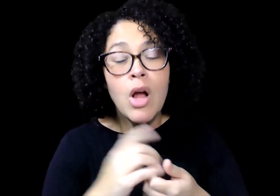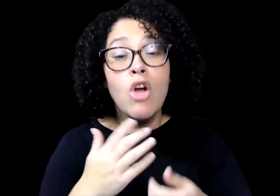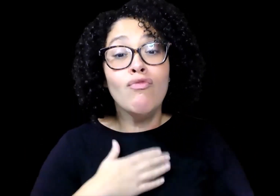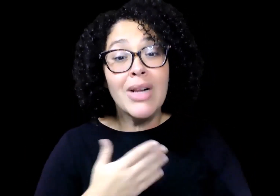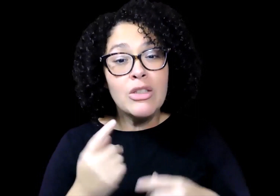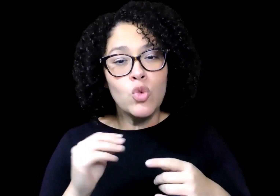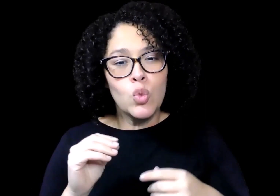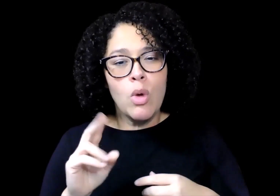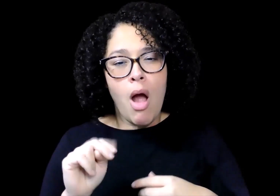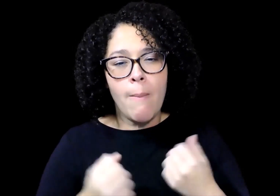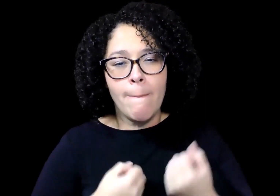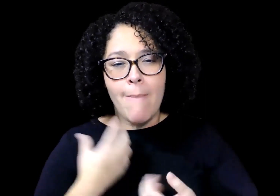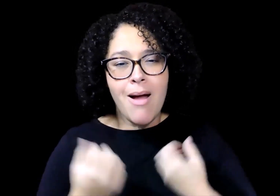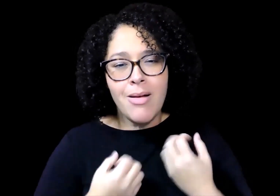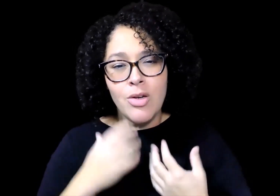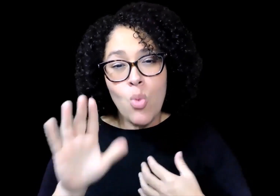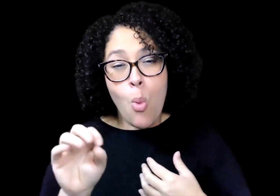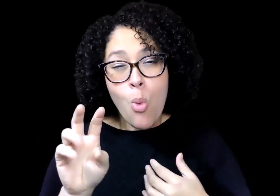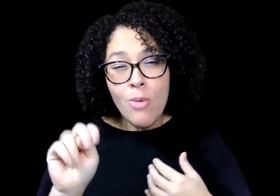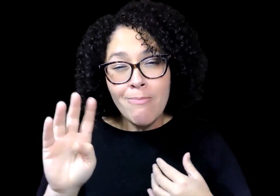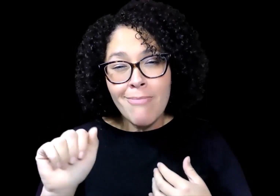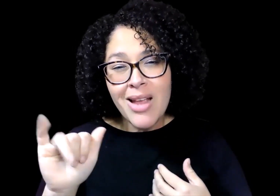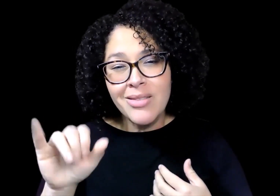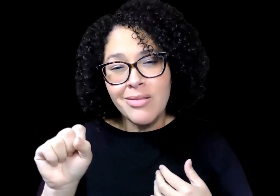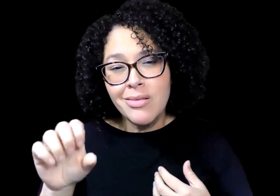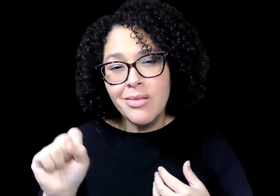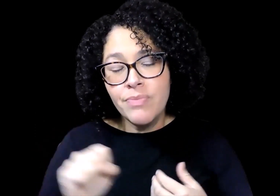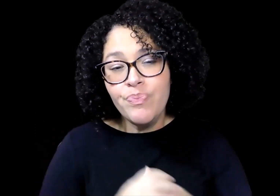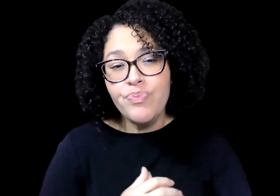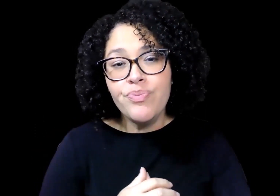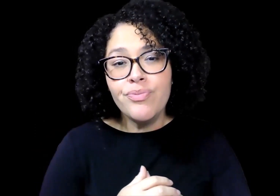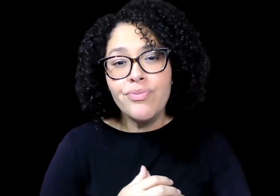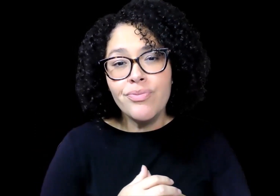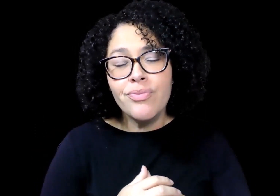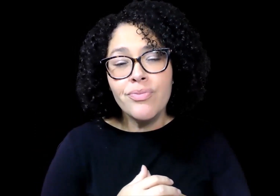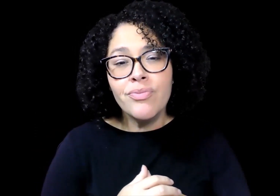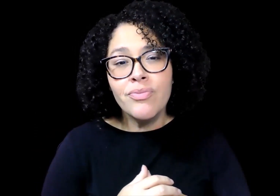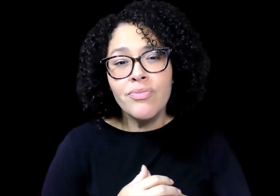be willing to engage and partner be willing to unpack your own biases